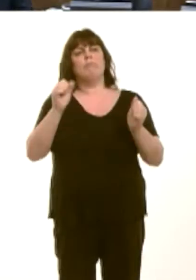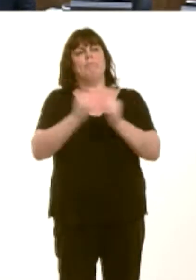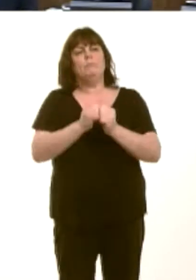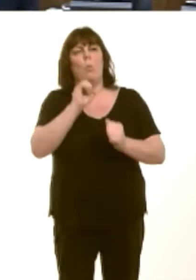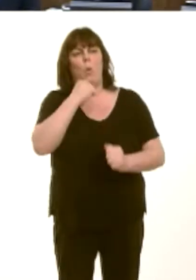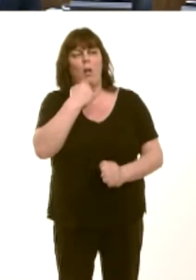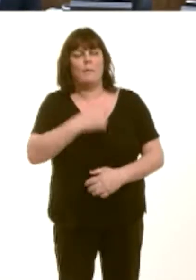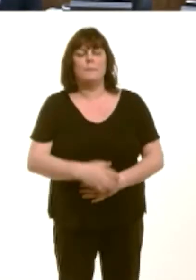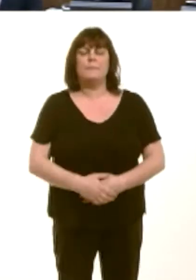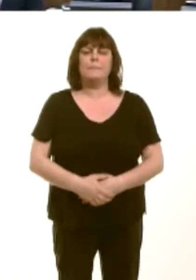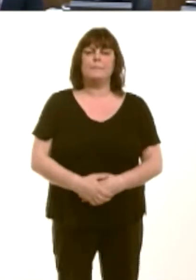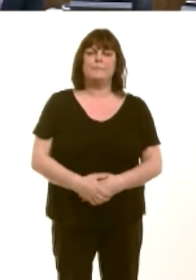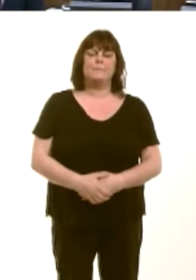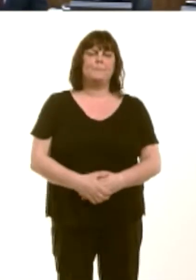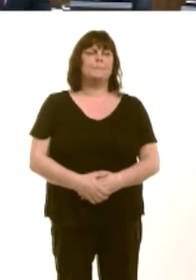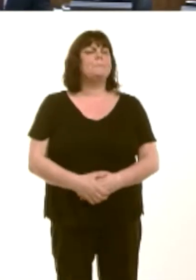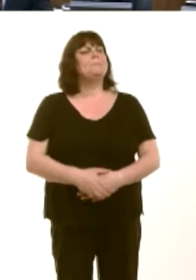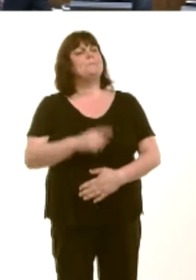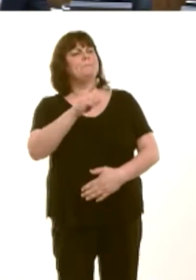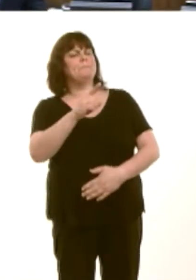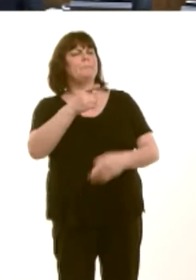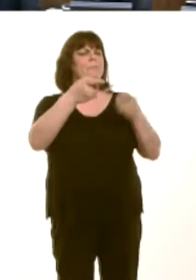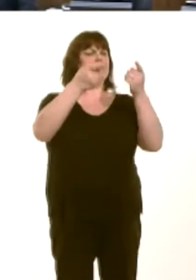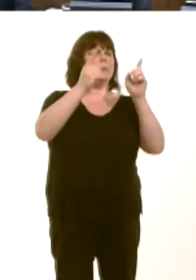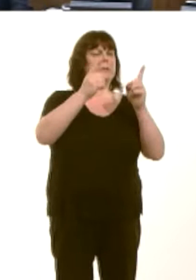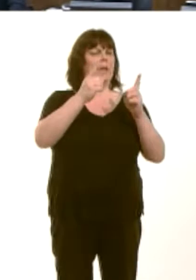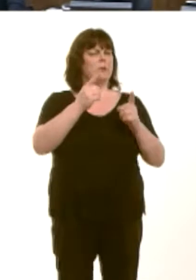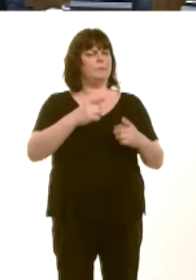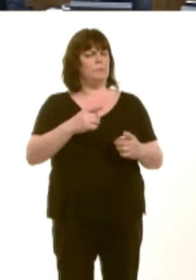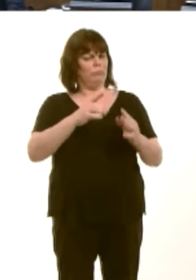Gwenda Thomas: First Minister, do you agree with me that it is a positive move that Abertawe